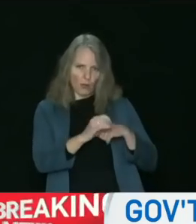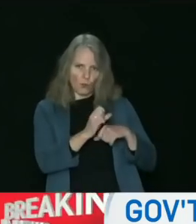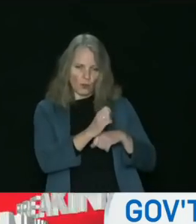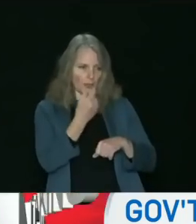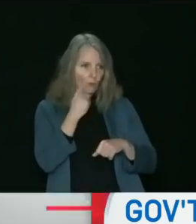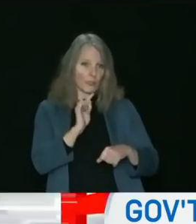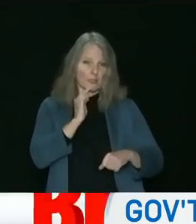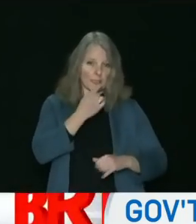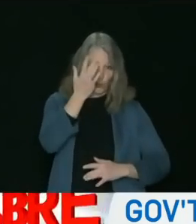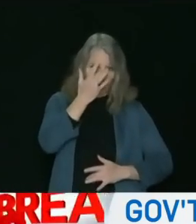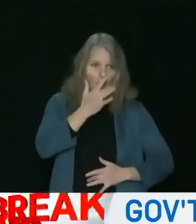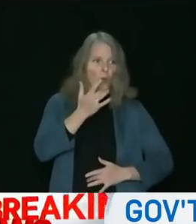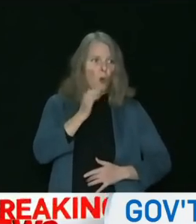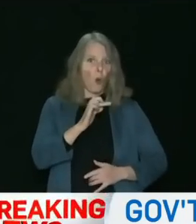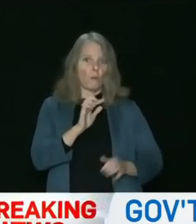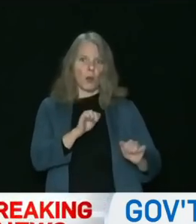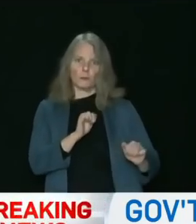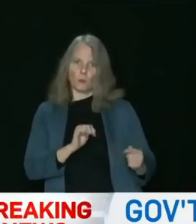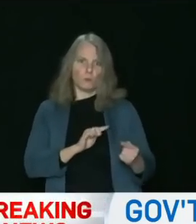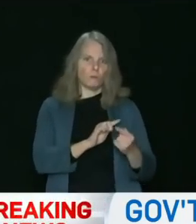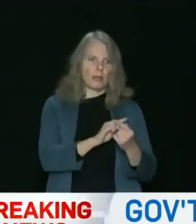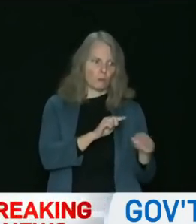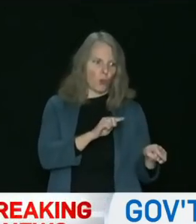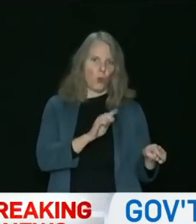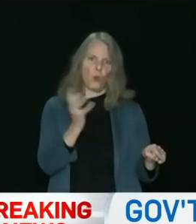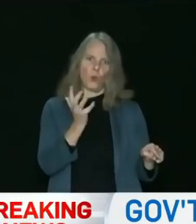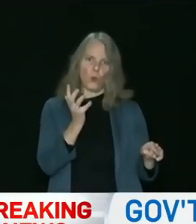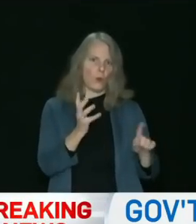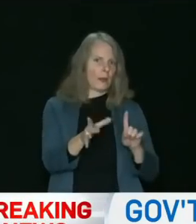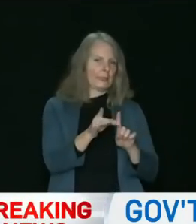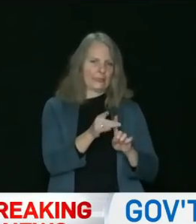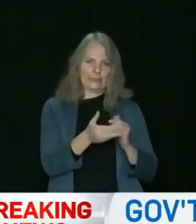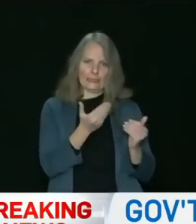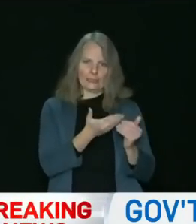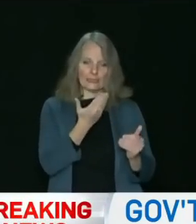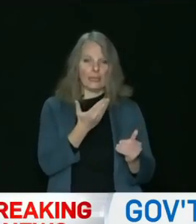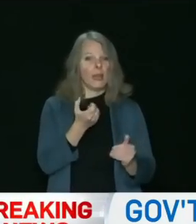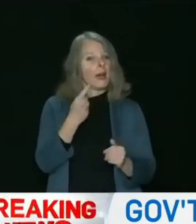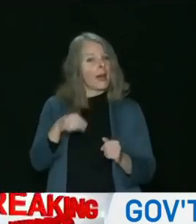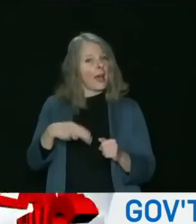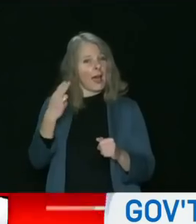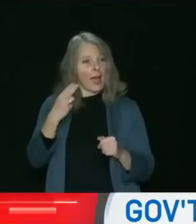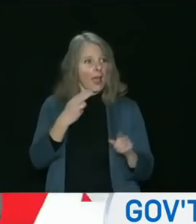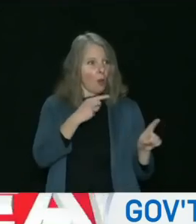PRIORITIZED SCREENING FOR THOSE WHO ARE AT RISK, SEVERE